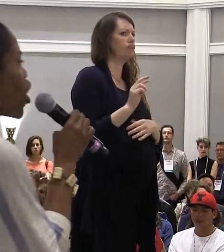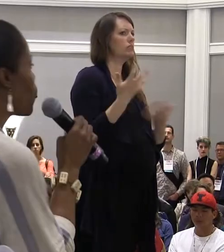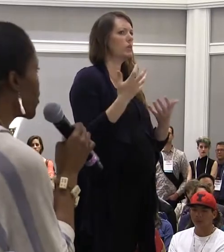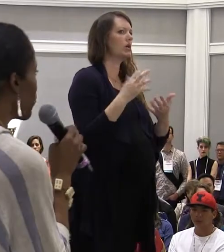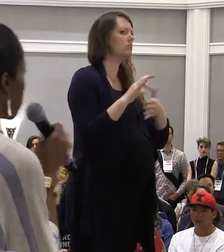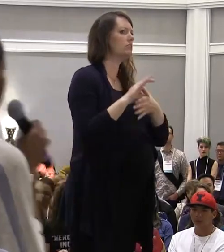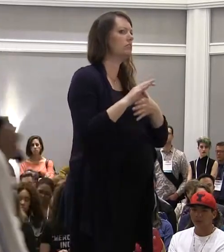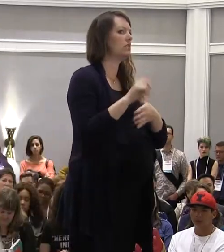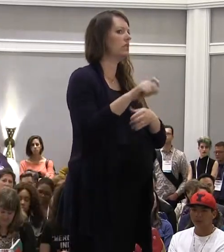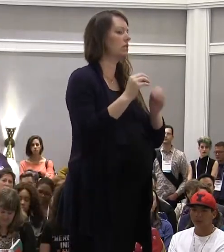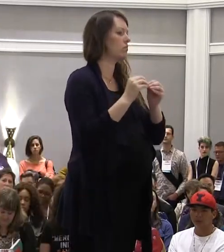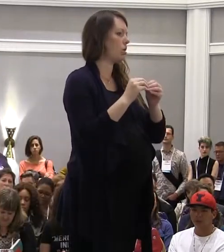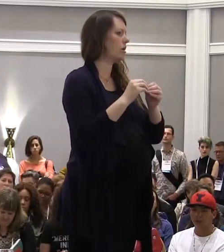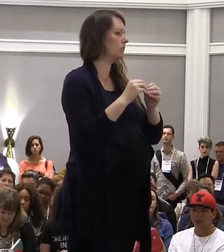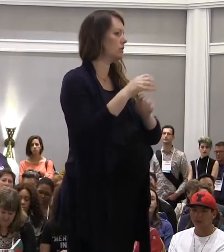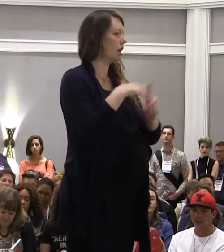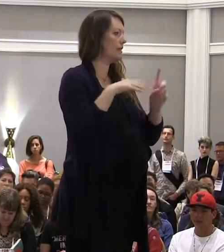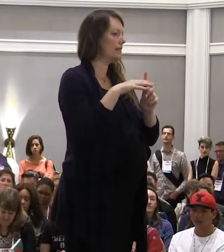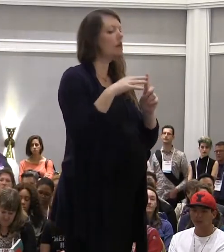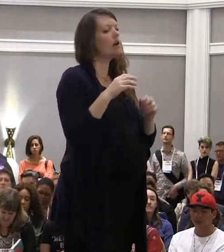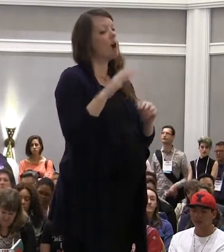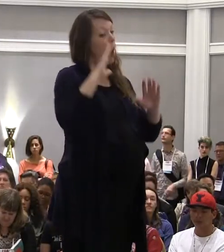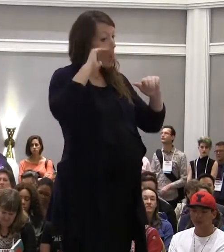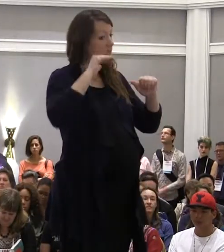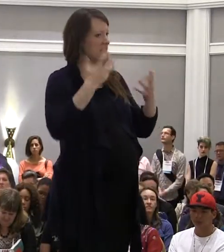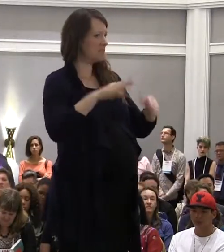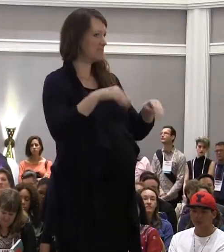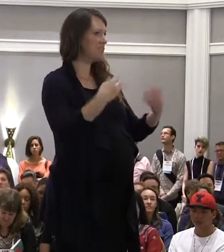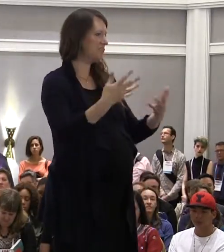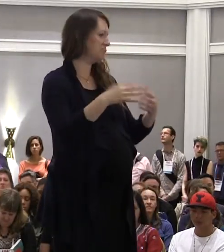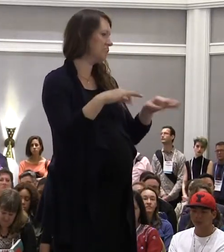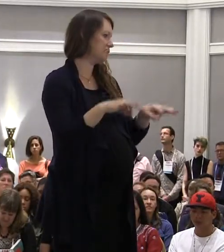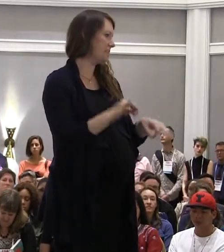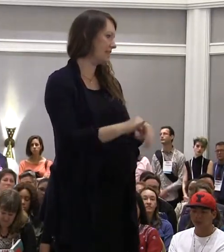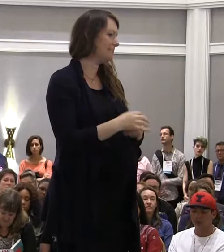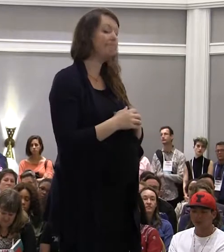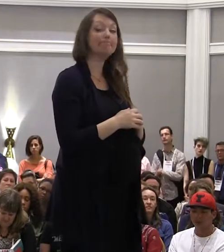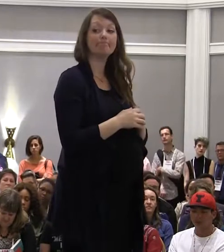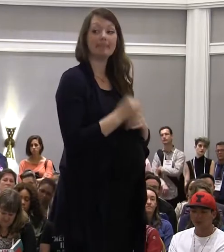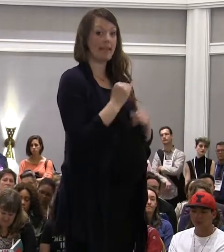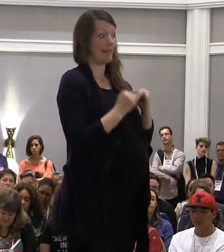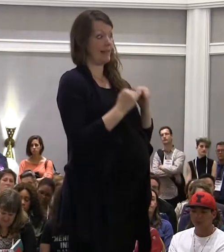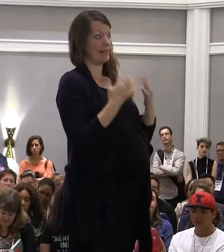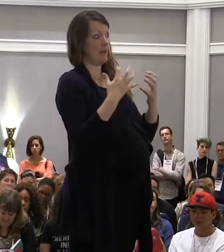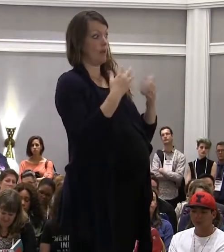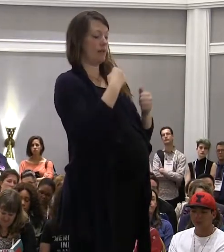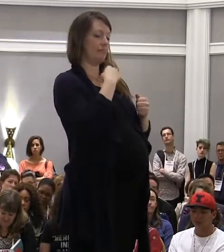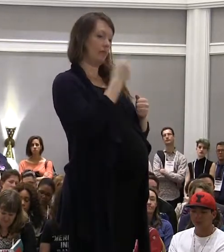Hopefully, we have provided some of the context. The last thing I want to describe about the helpfulness of affinity spaces.